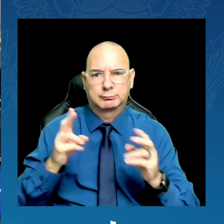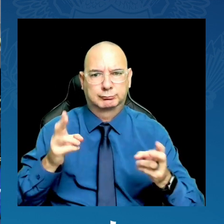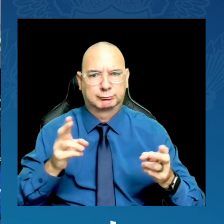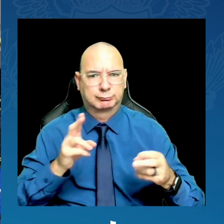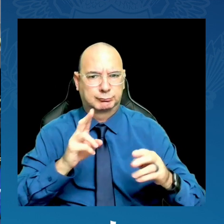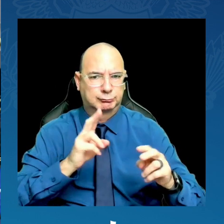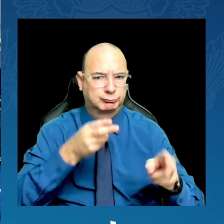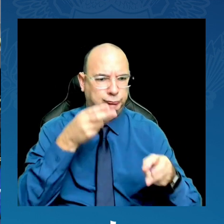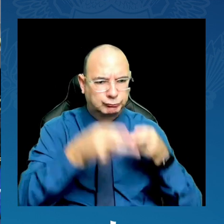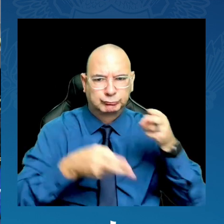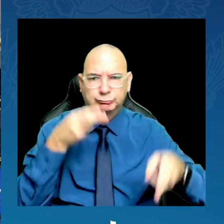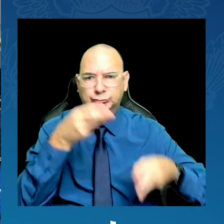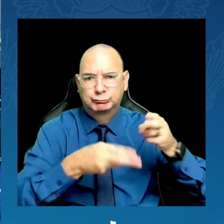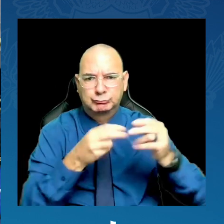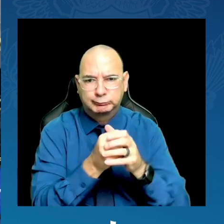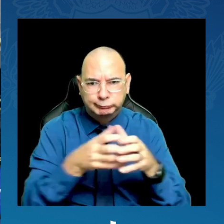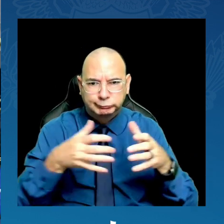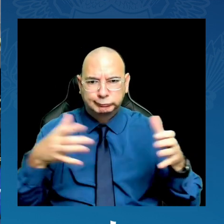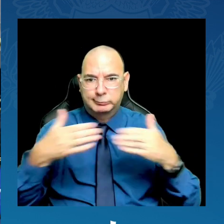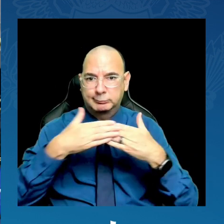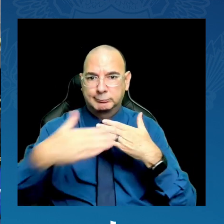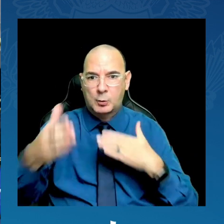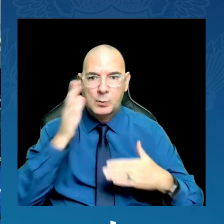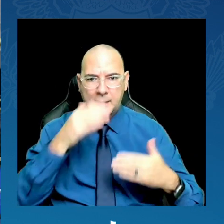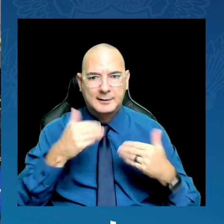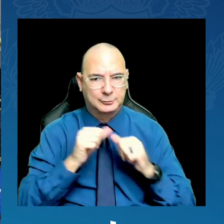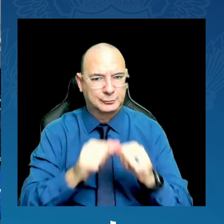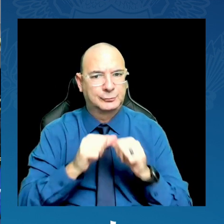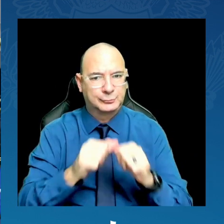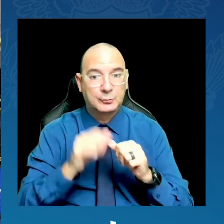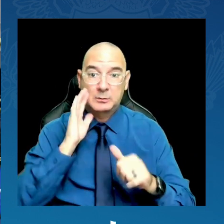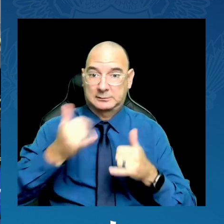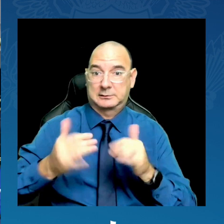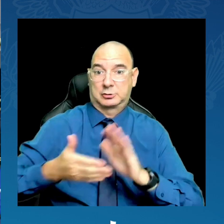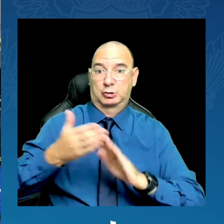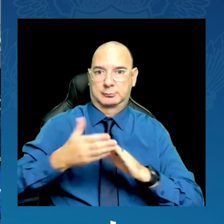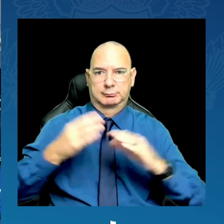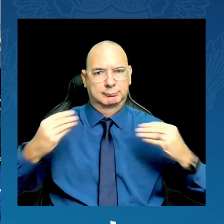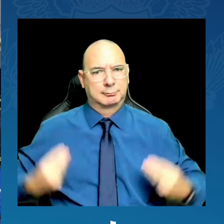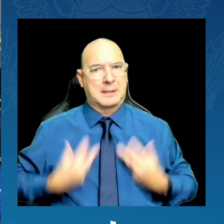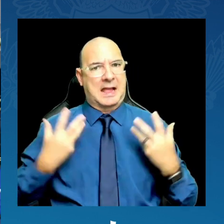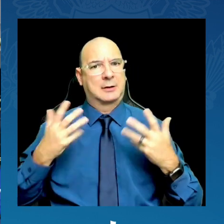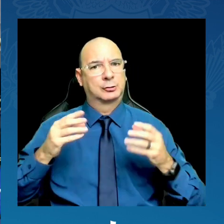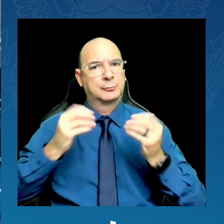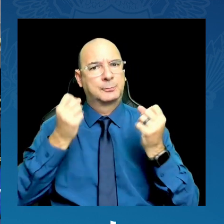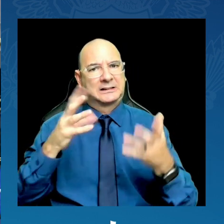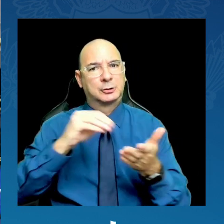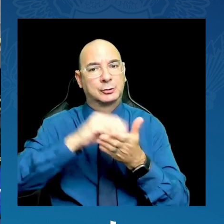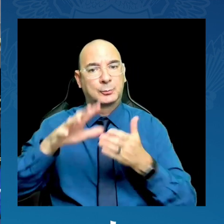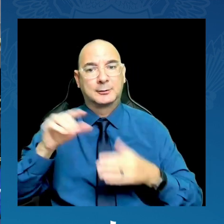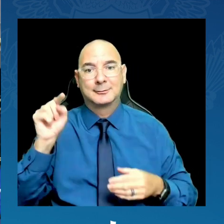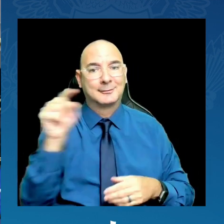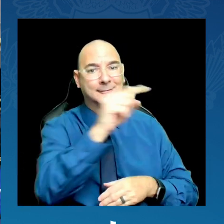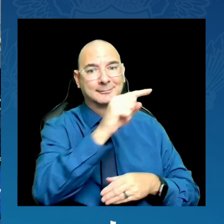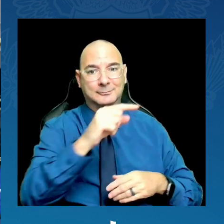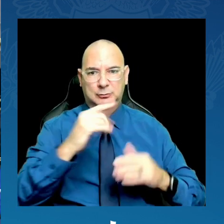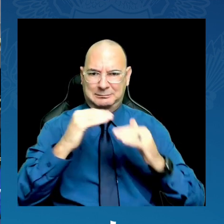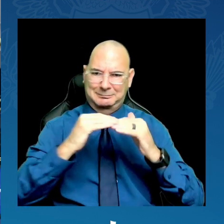And he continues to inspire these students today to exceed their expectations. The university has the distinction of graduating